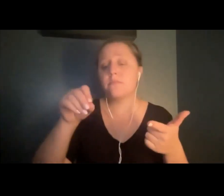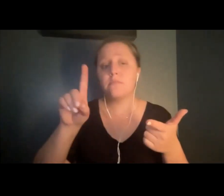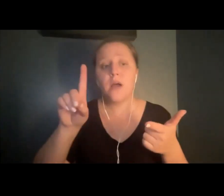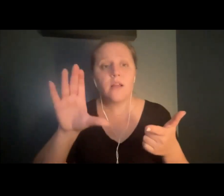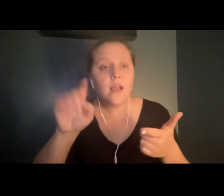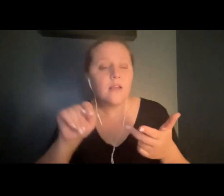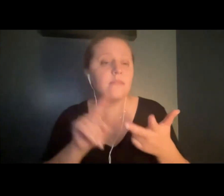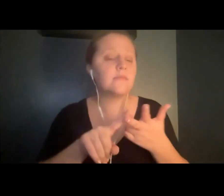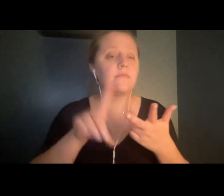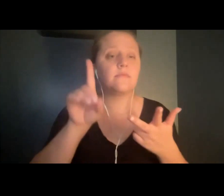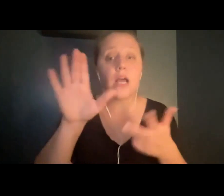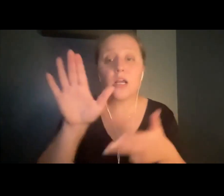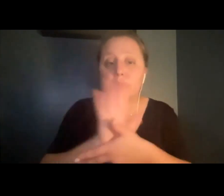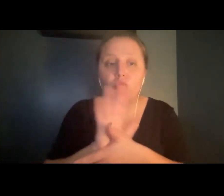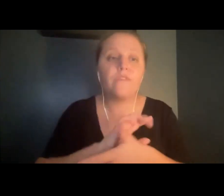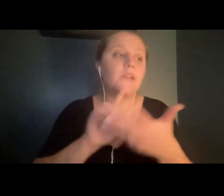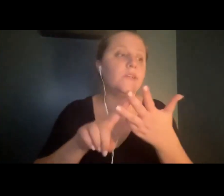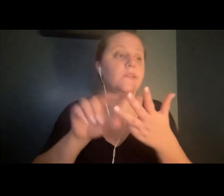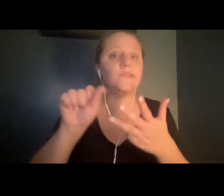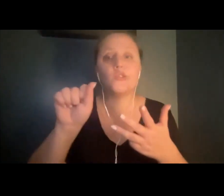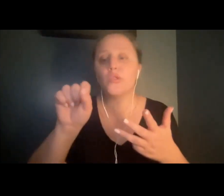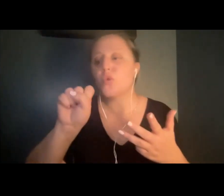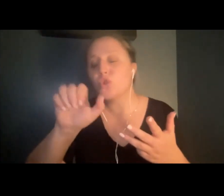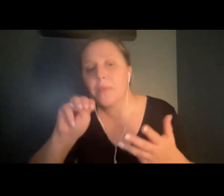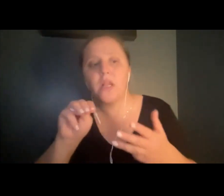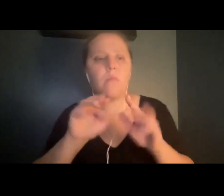things that you can find on social media. So, really just doing the education. I